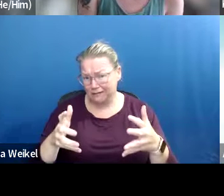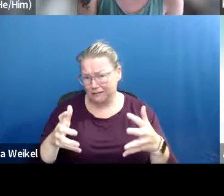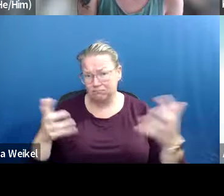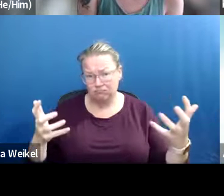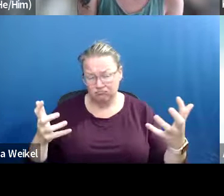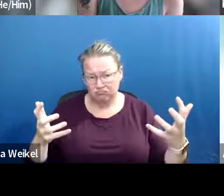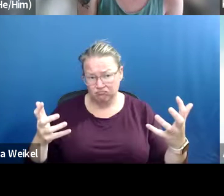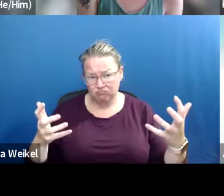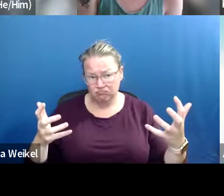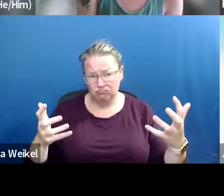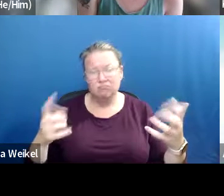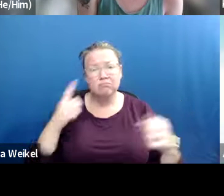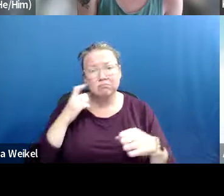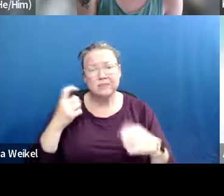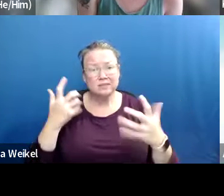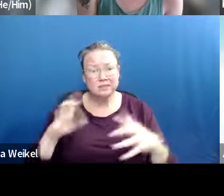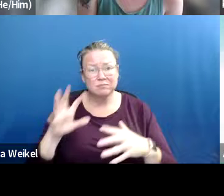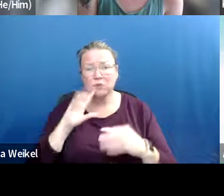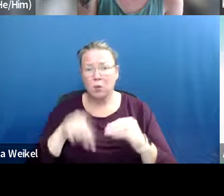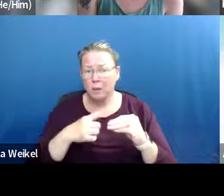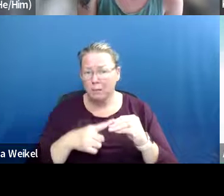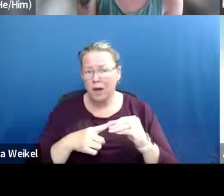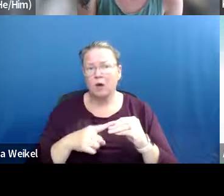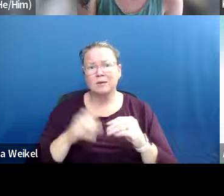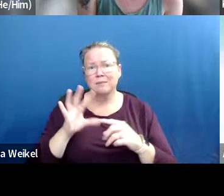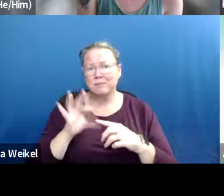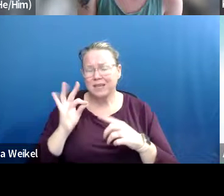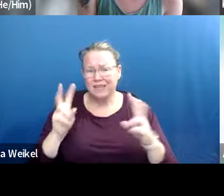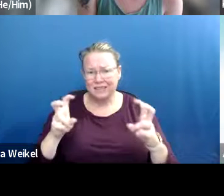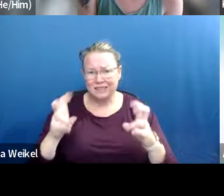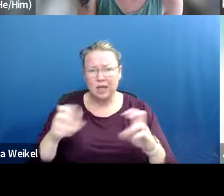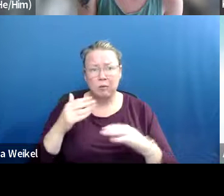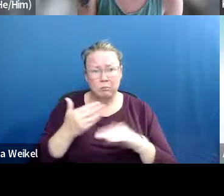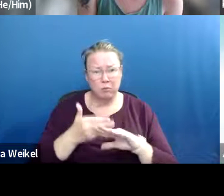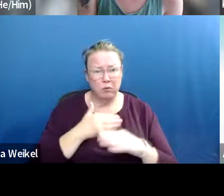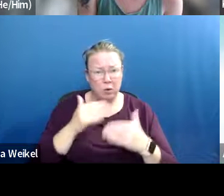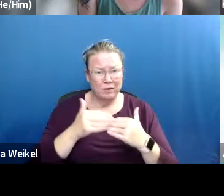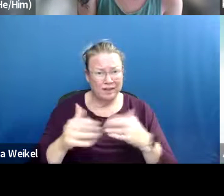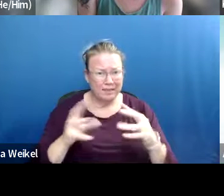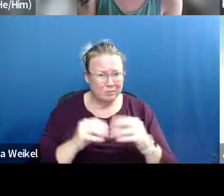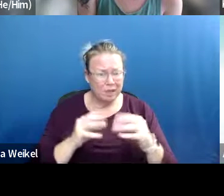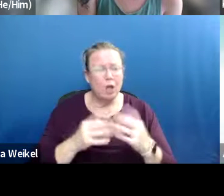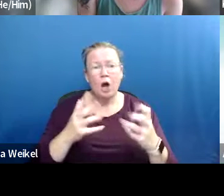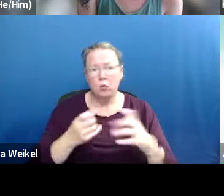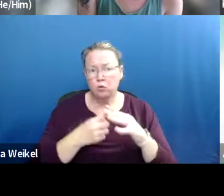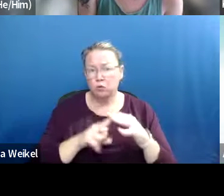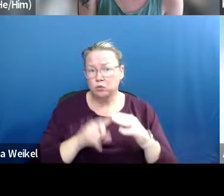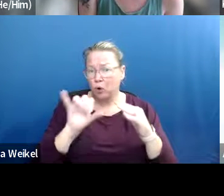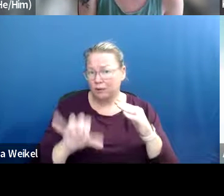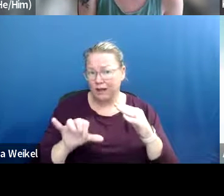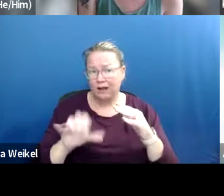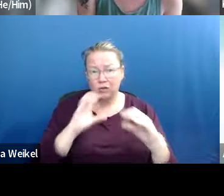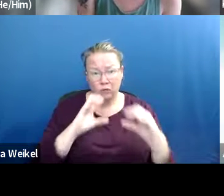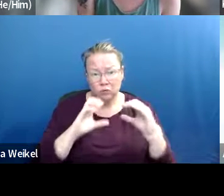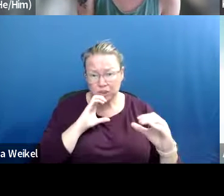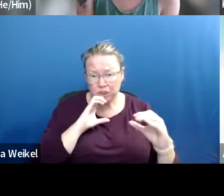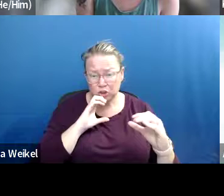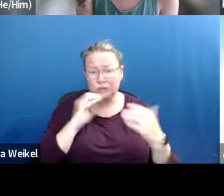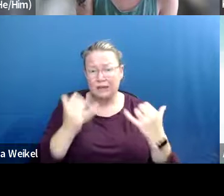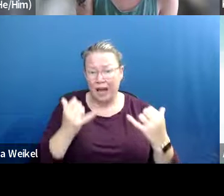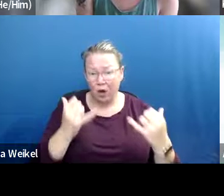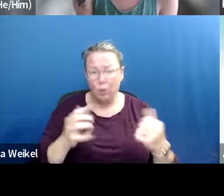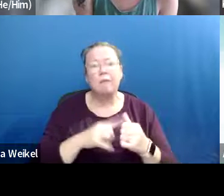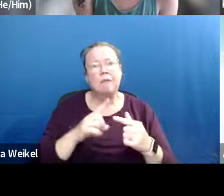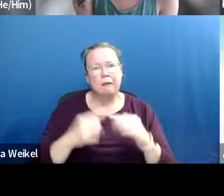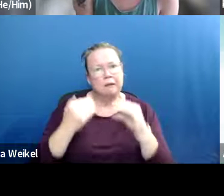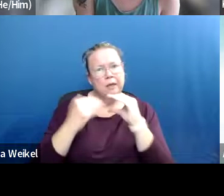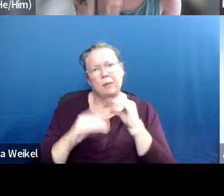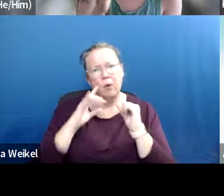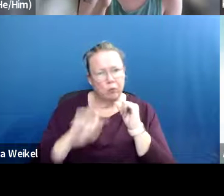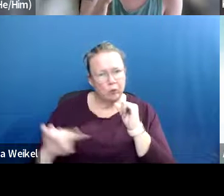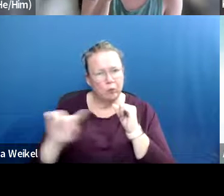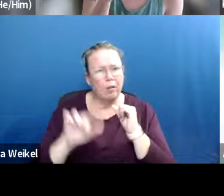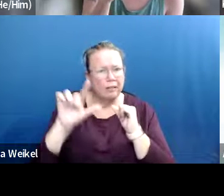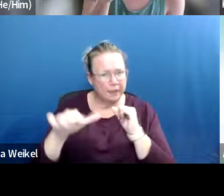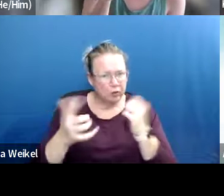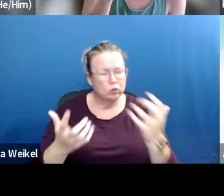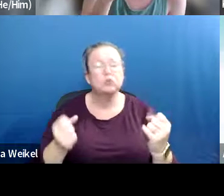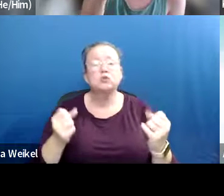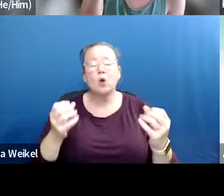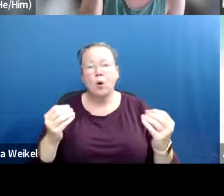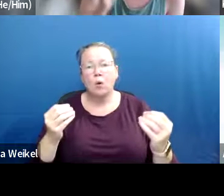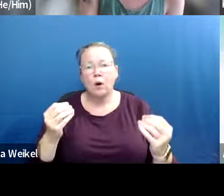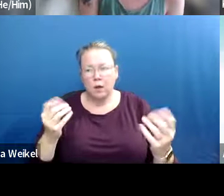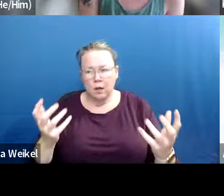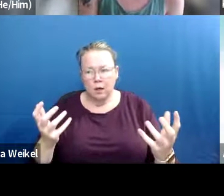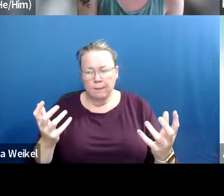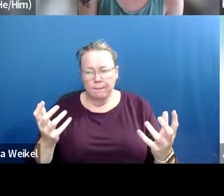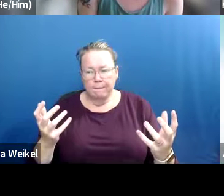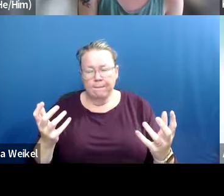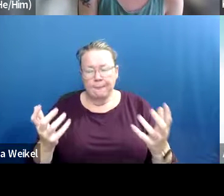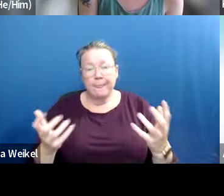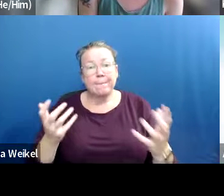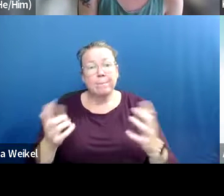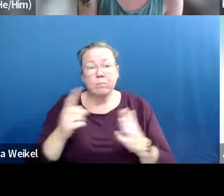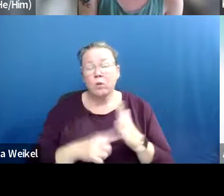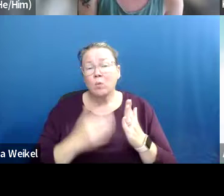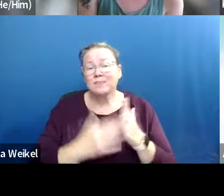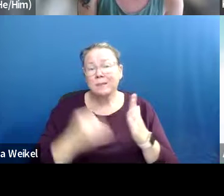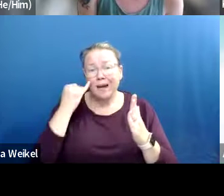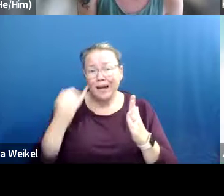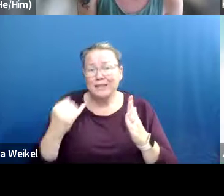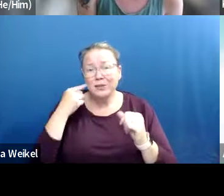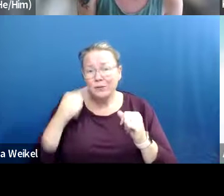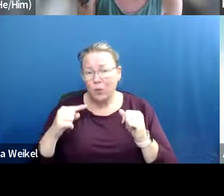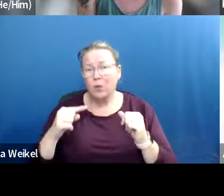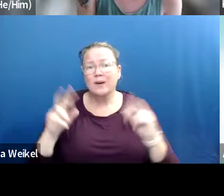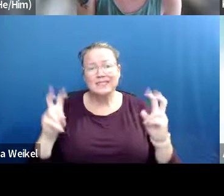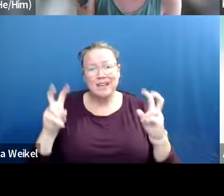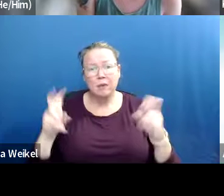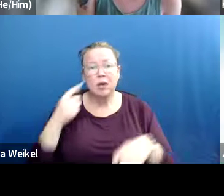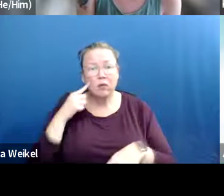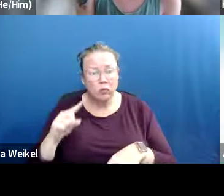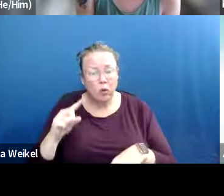Harm (He/Him): Since we already talked about choosing a topic before the next meeting. I kinda wanted to start that conversation now and then. Email it to you guys later. So what? What are some ideas for a topic for? Next time.